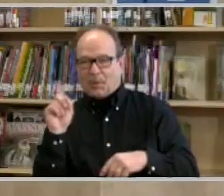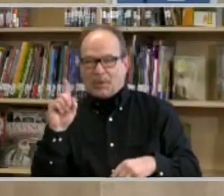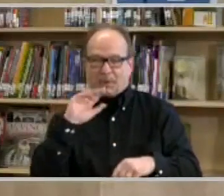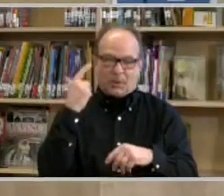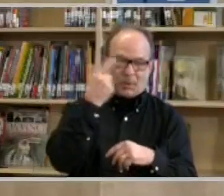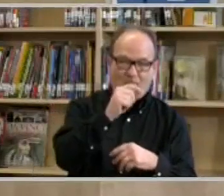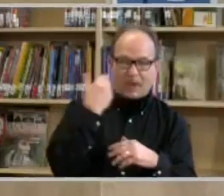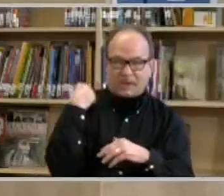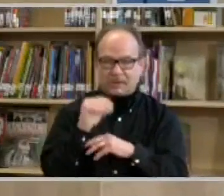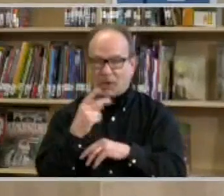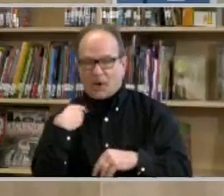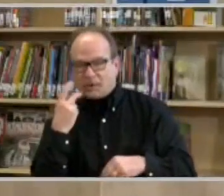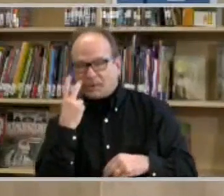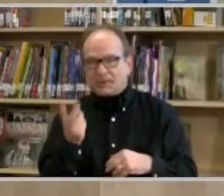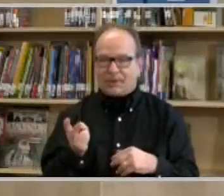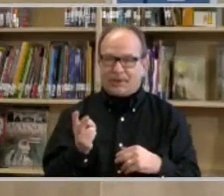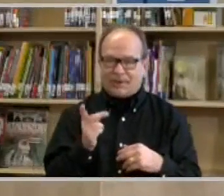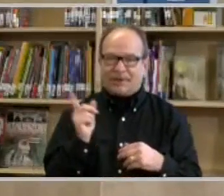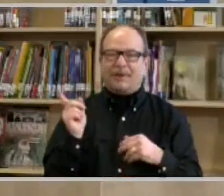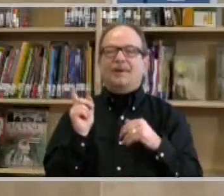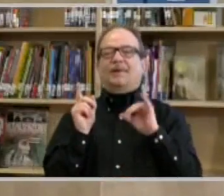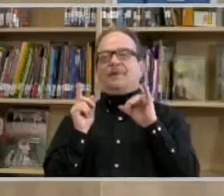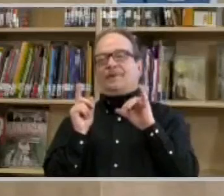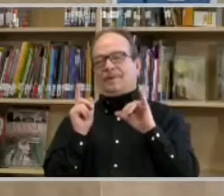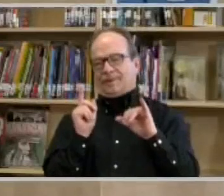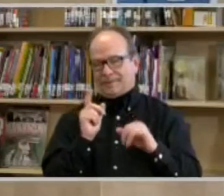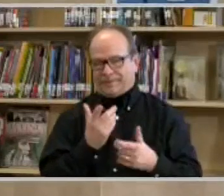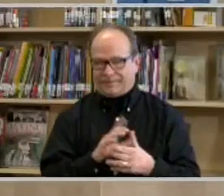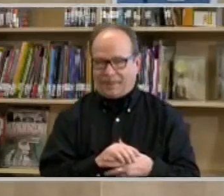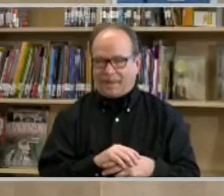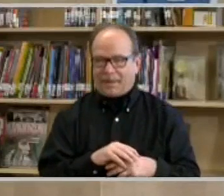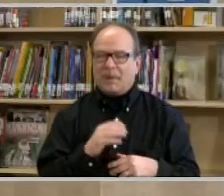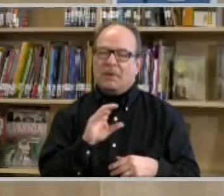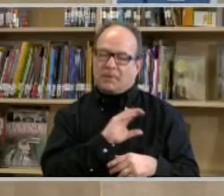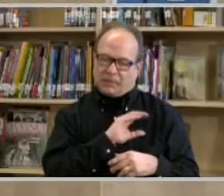SHE WAS, AND IT WAS A CONVERSATION. AND SO I THINK THAT THAT GOES